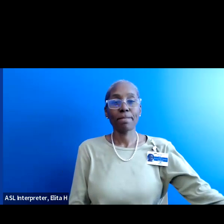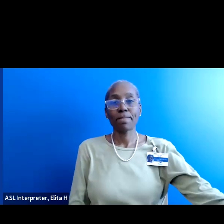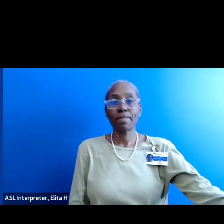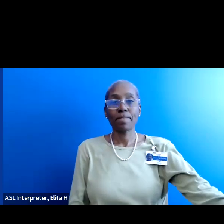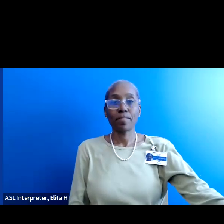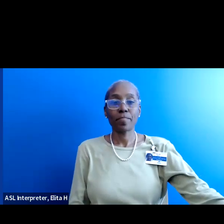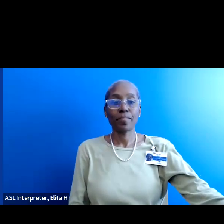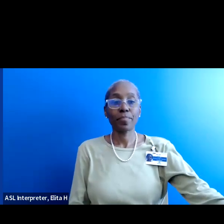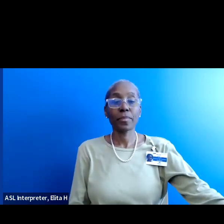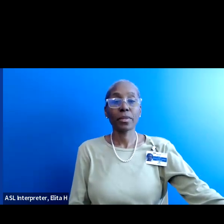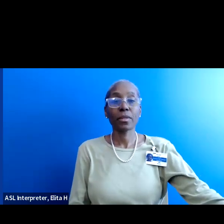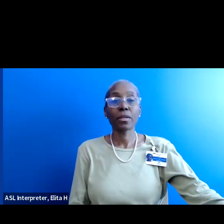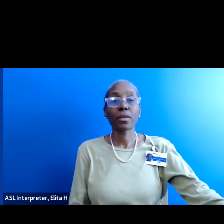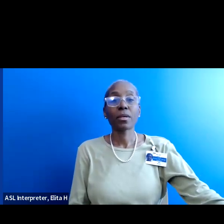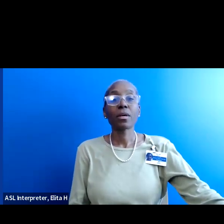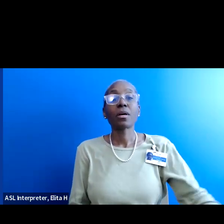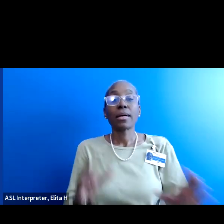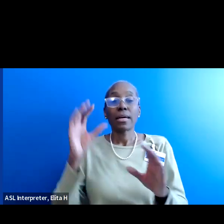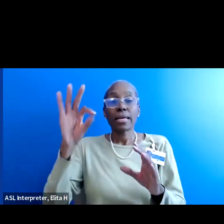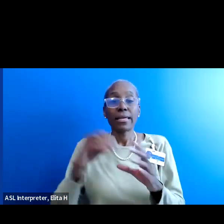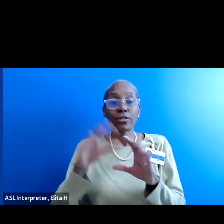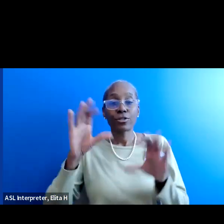I'm going to drop these issue briefs into the chat,